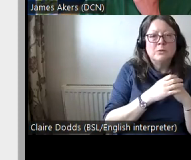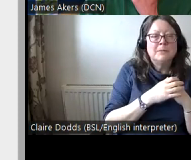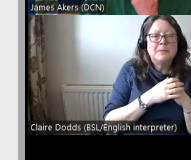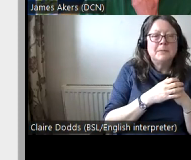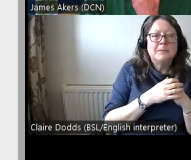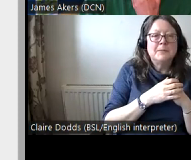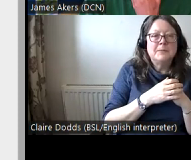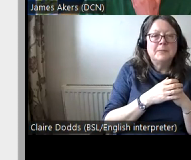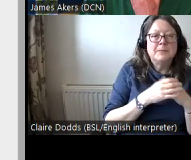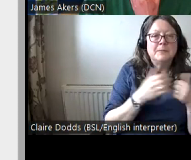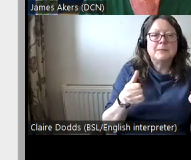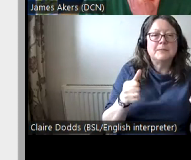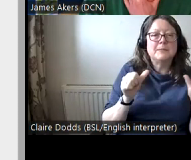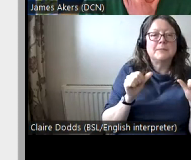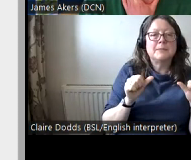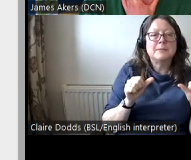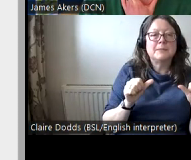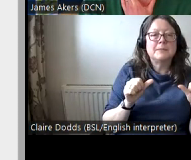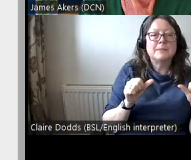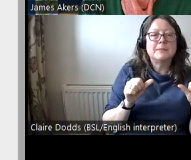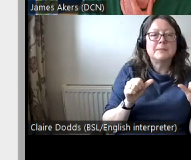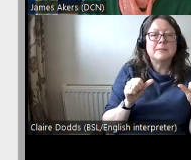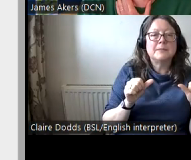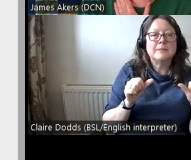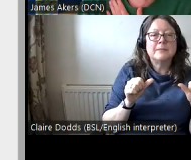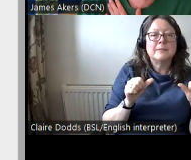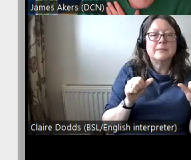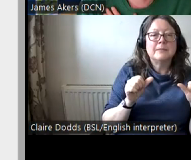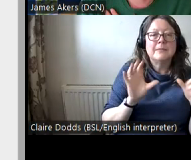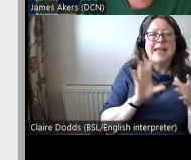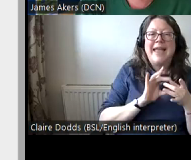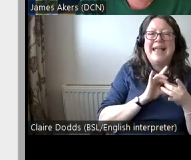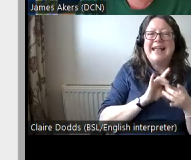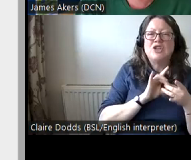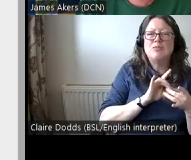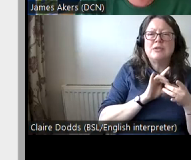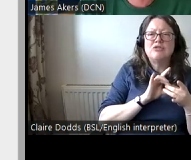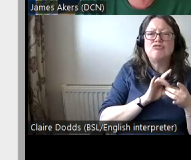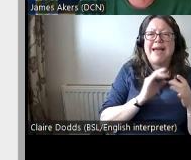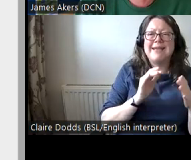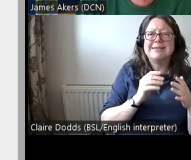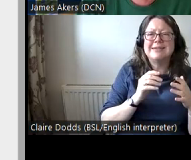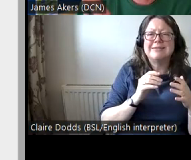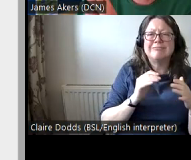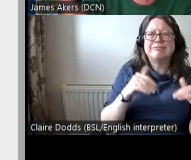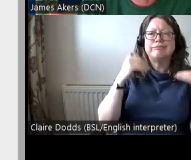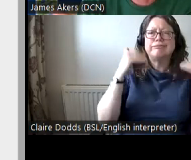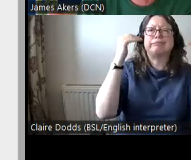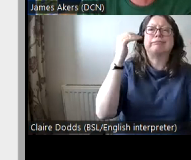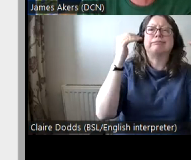As we go down here, so engagement rate, I've not seen-- I don't think I've seen any websites yet that are over 80%,